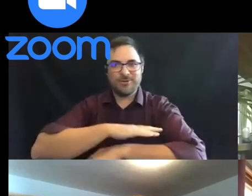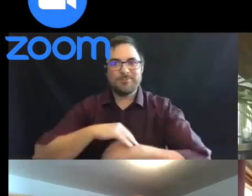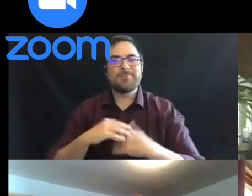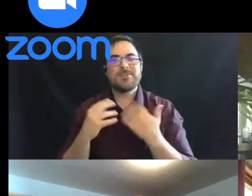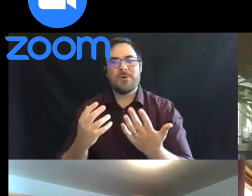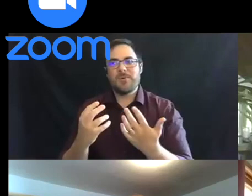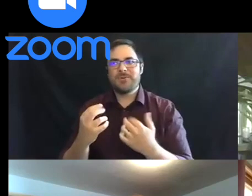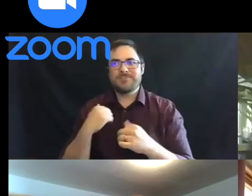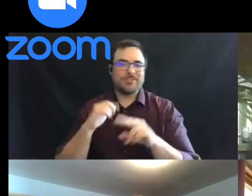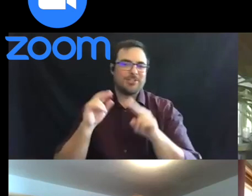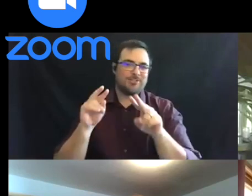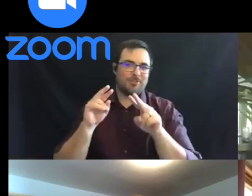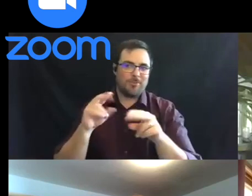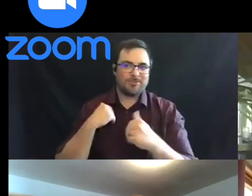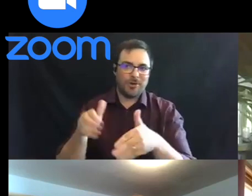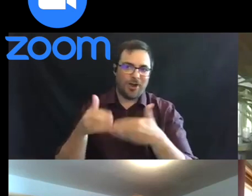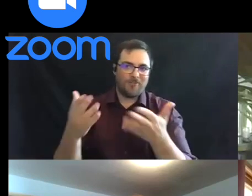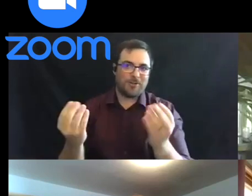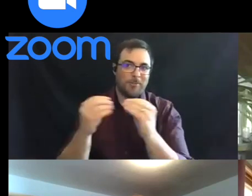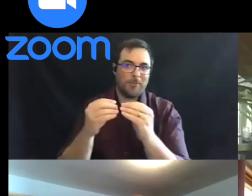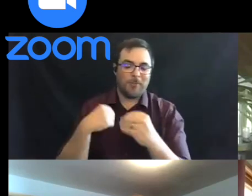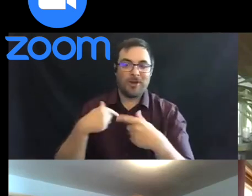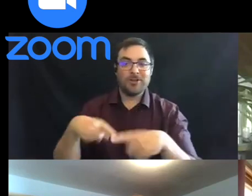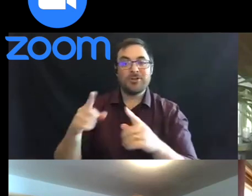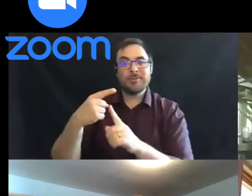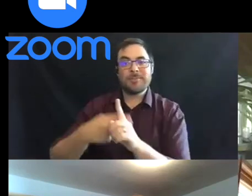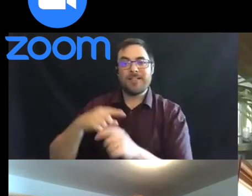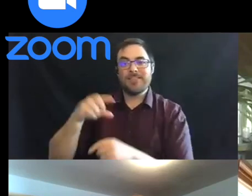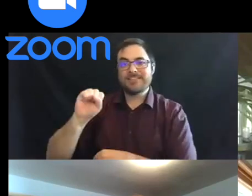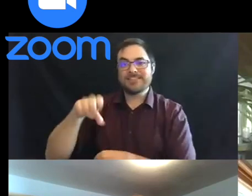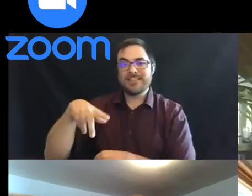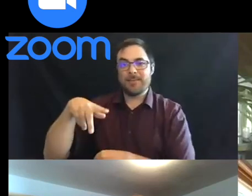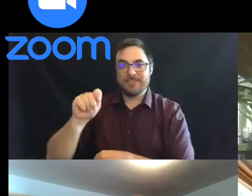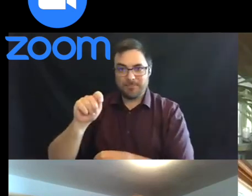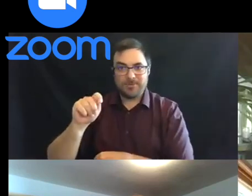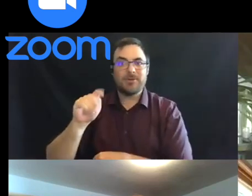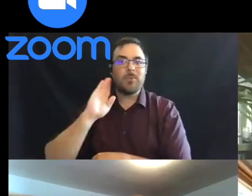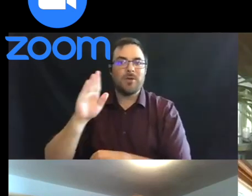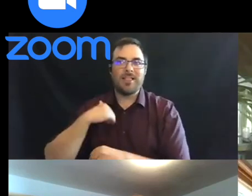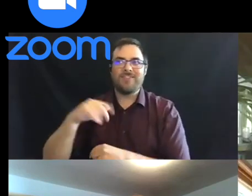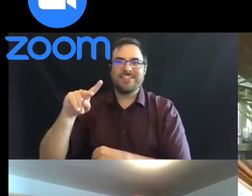more coming in September for you guys. We will be meeting the second Friday of the month for the